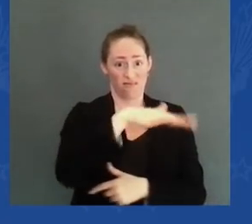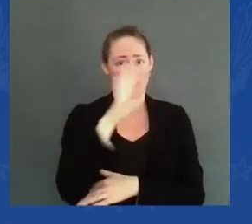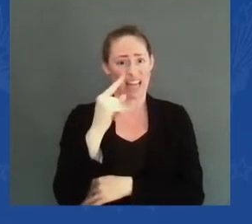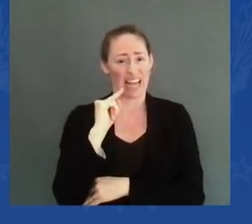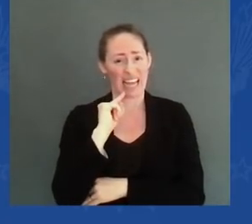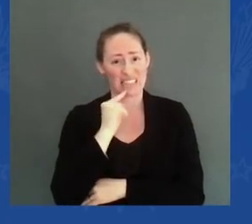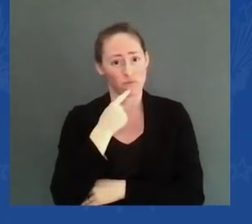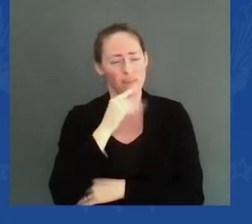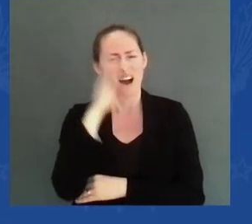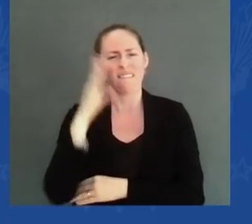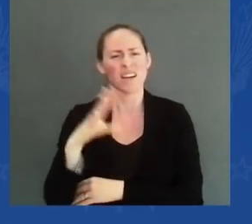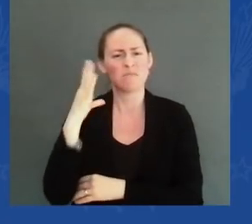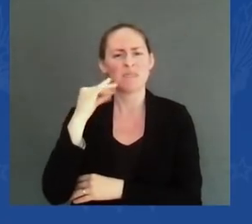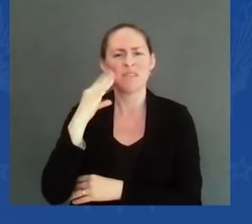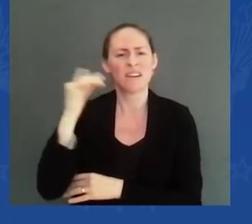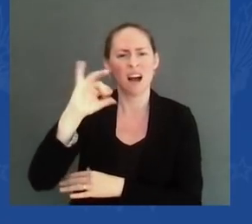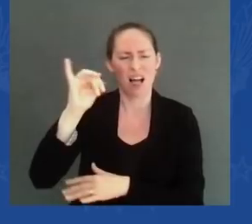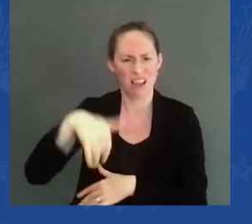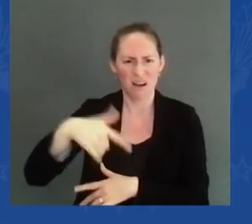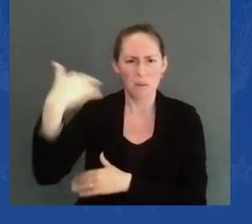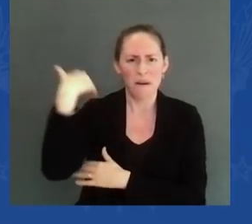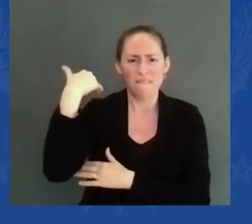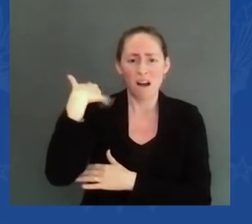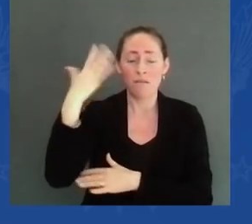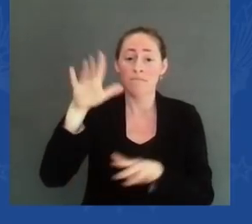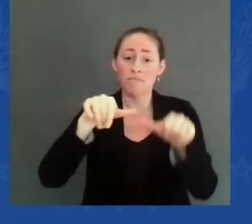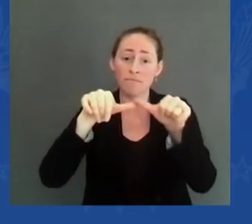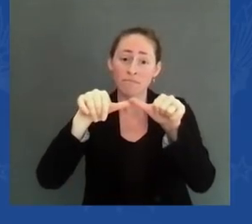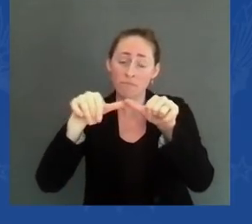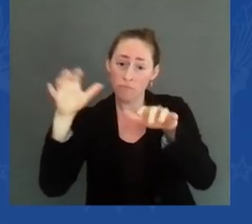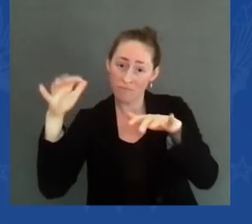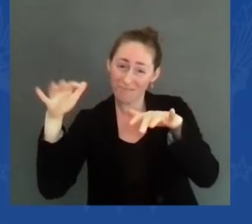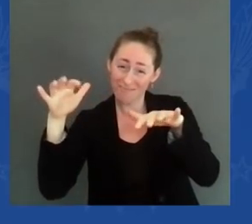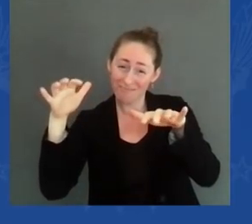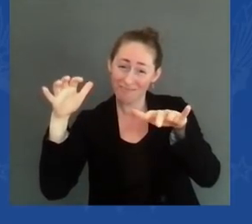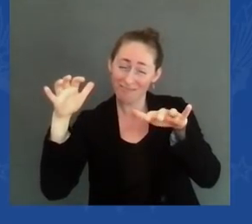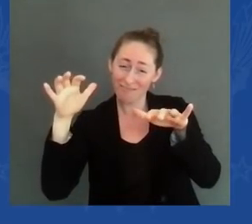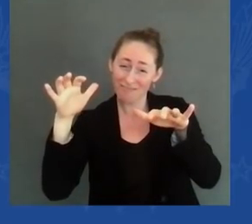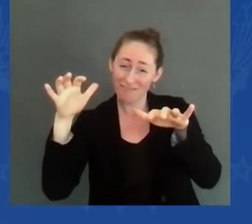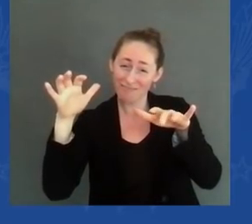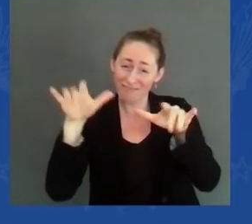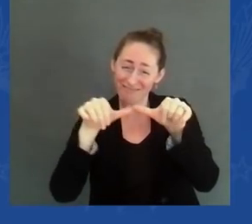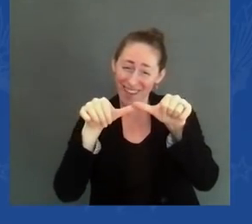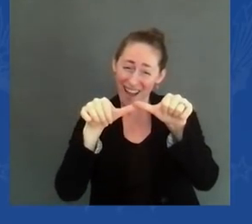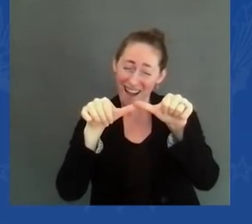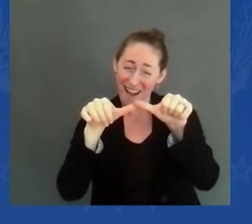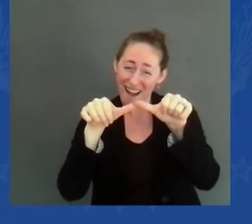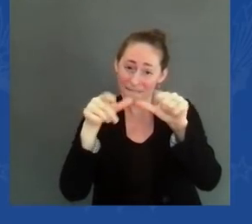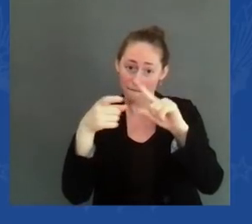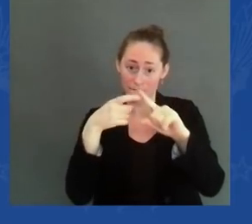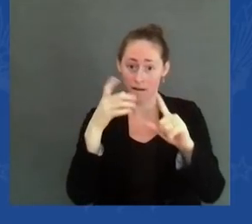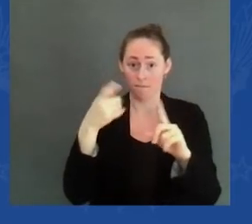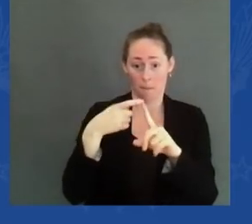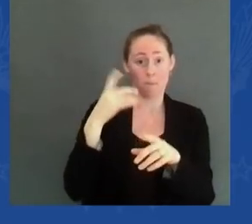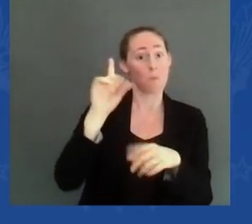period from 8:51 PM to 9:51 PM last Wednesday night broke all the records